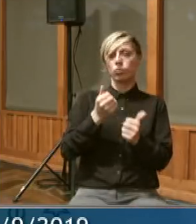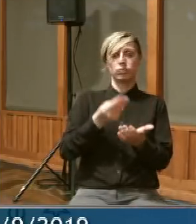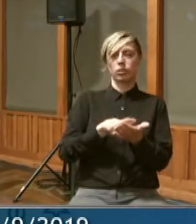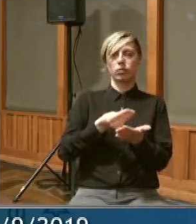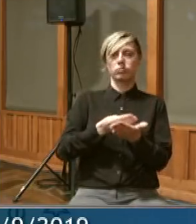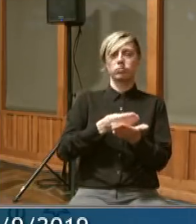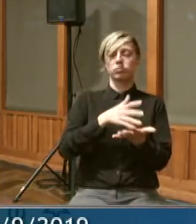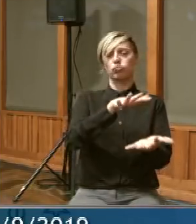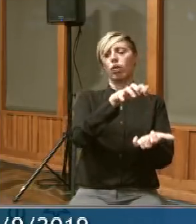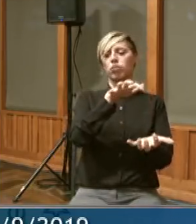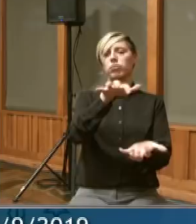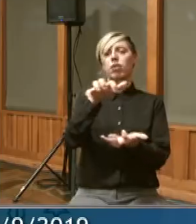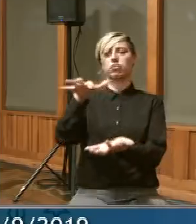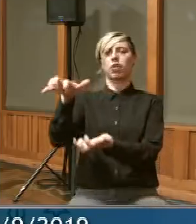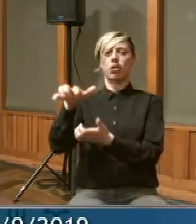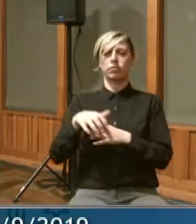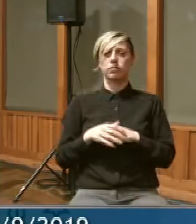BUT THOSE TWO PROGRAMS ARE THE PRESCHOOL PROGRAMS THAT THOSE